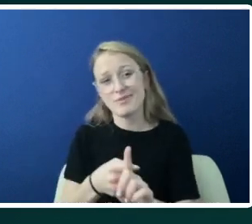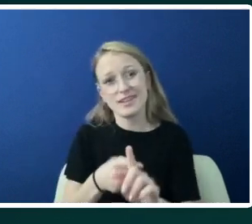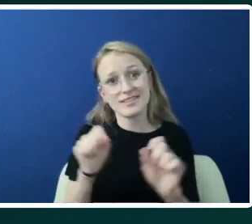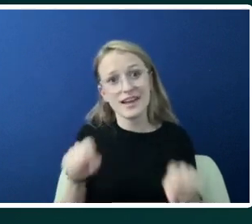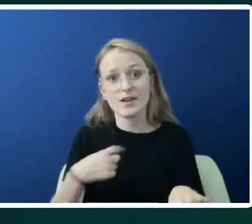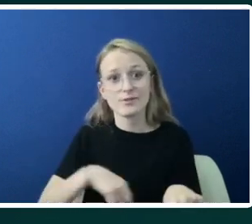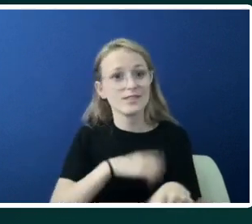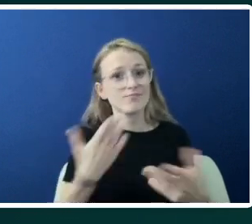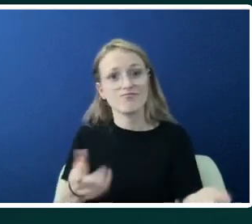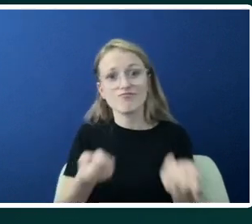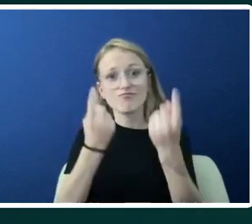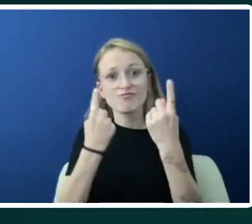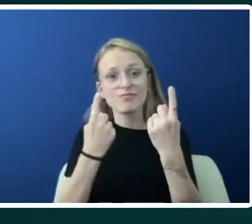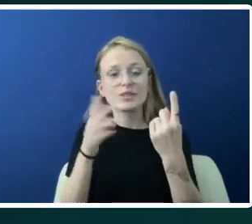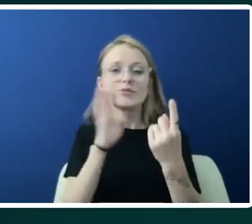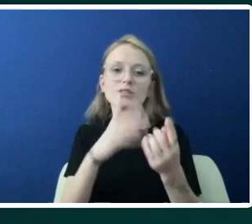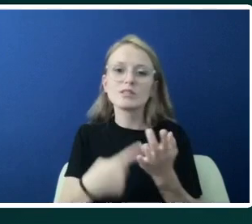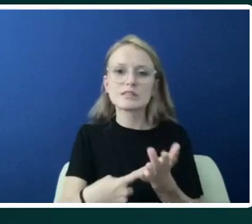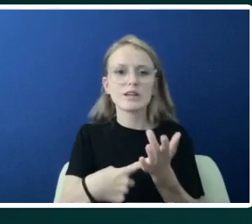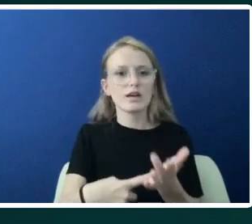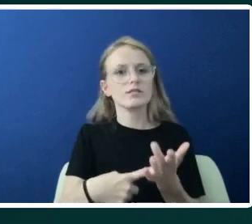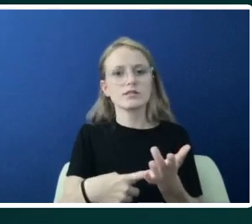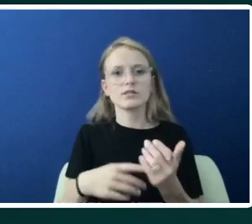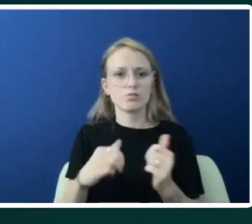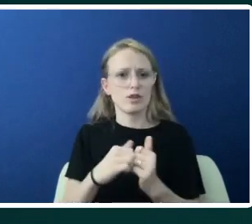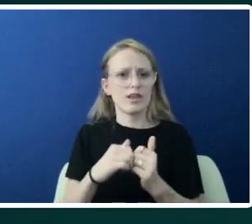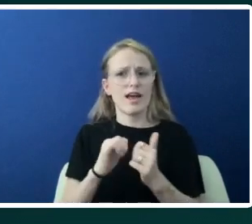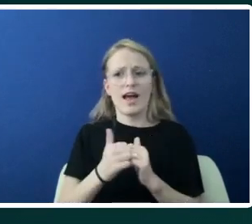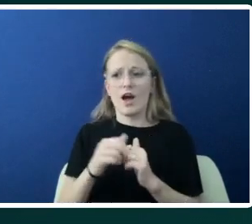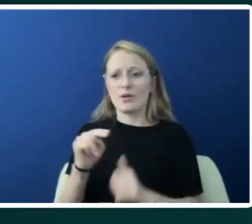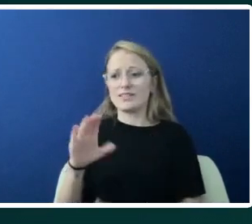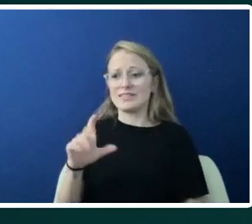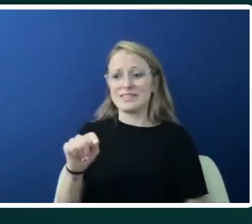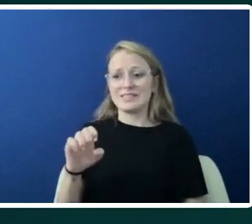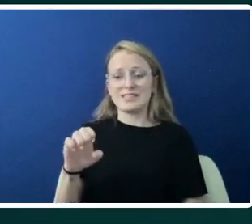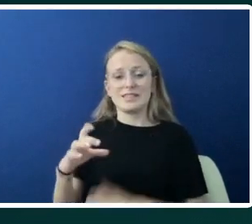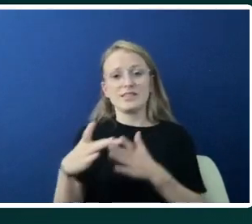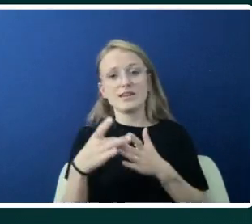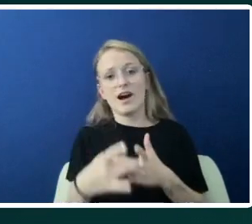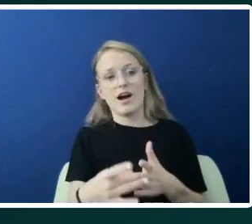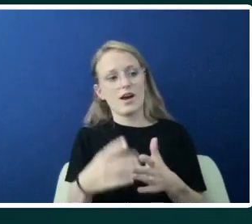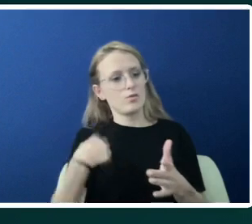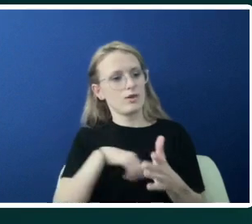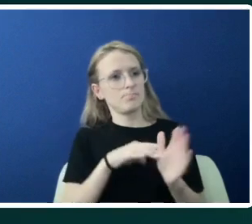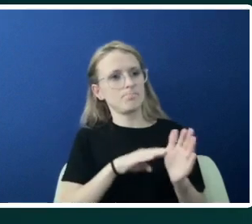with the with the guidance of NCTE, we've been able to develop a project that harnesses the